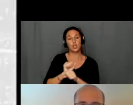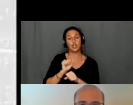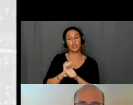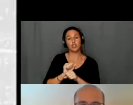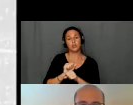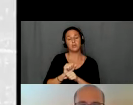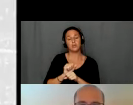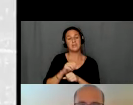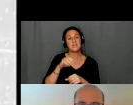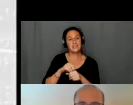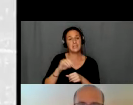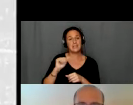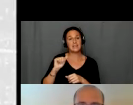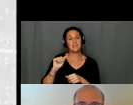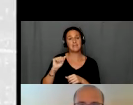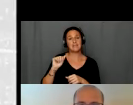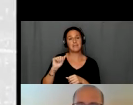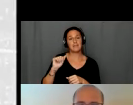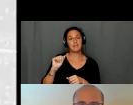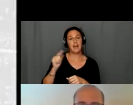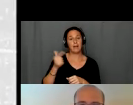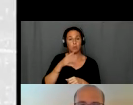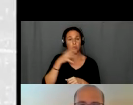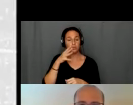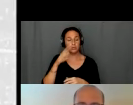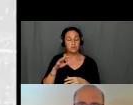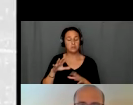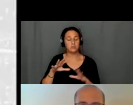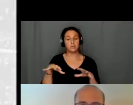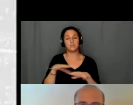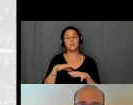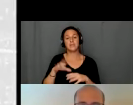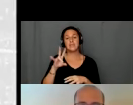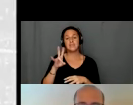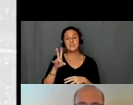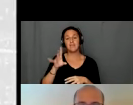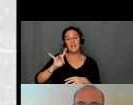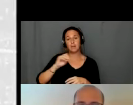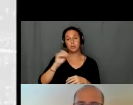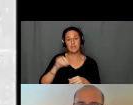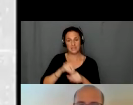agricultural industry. 78 percent of them in crop production. These numbers